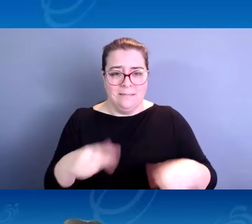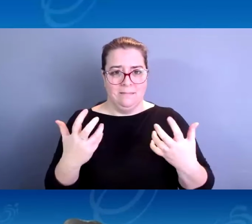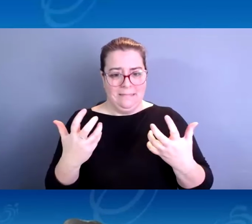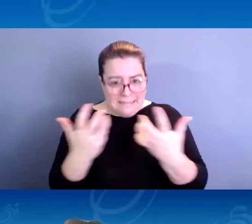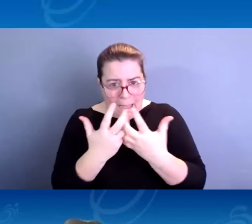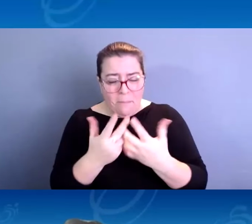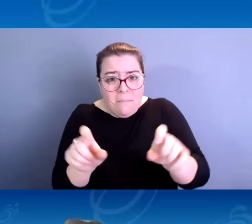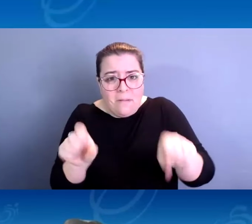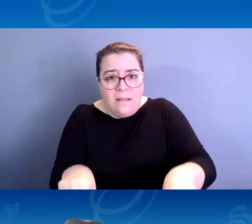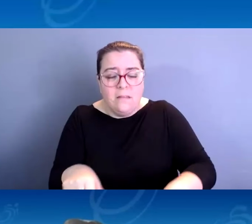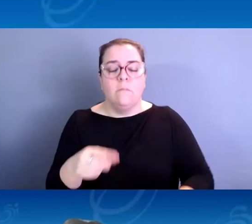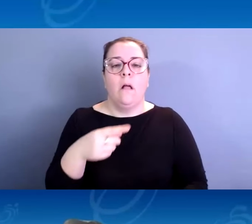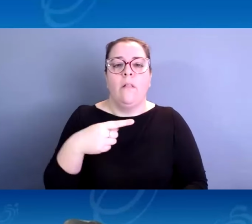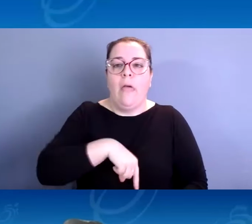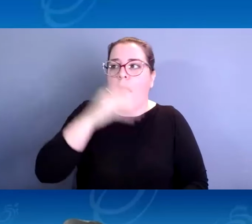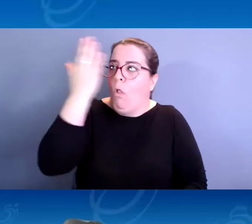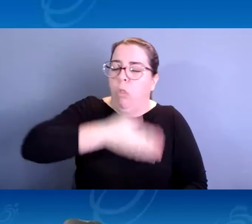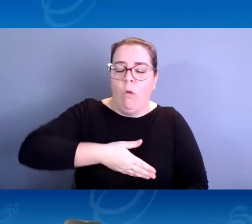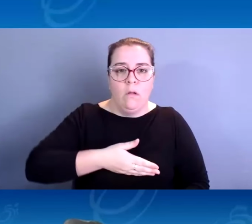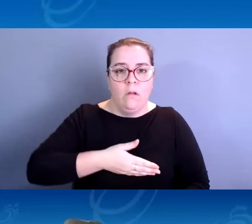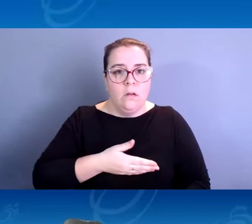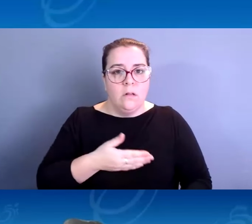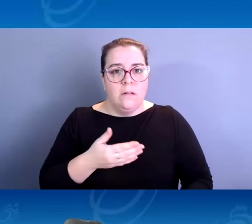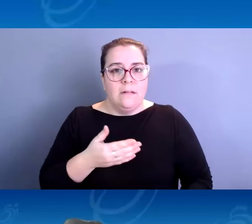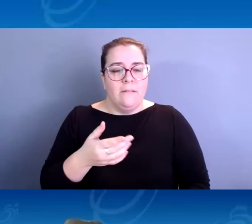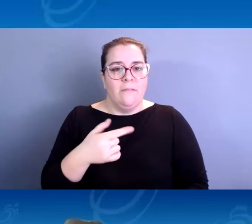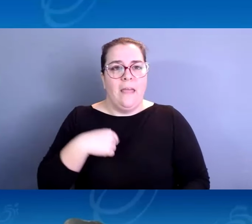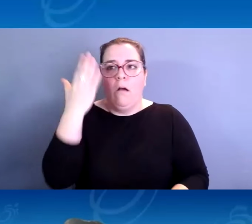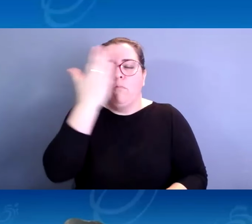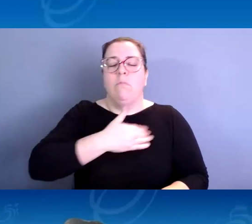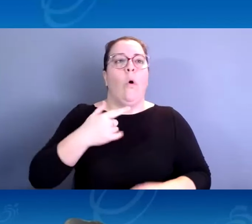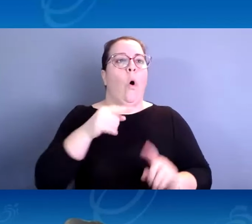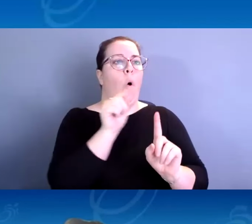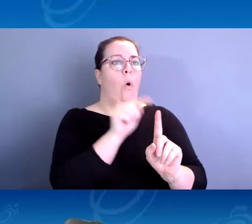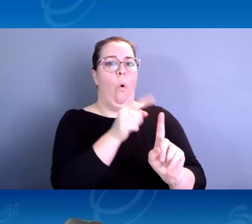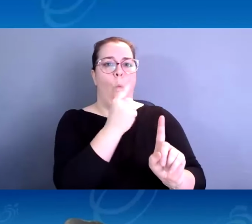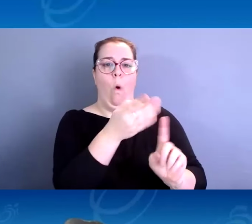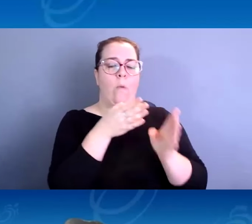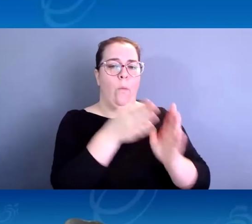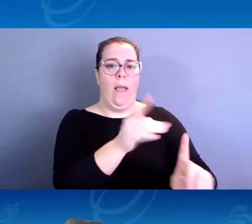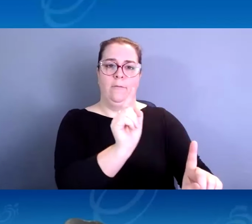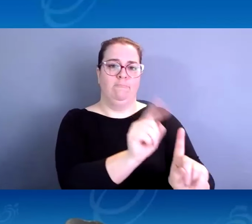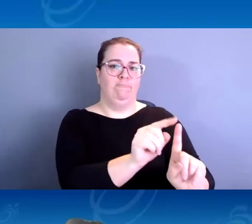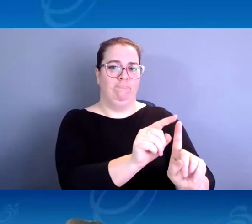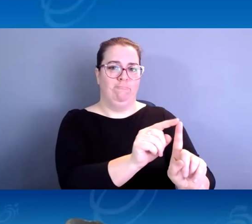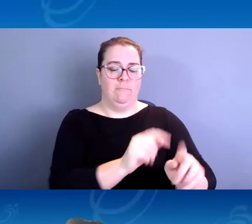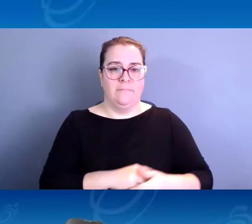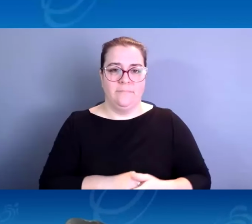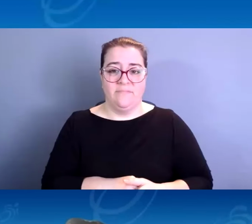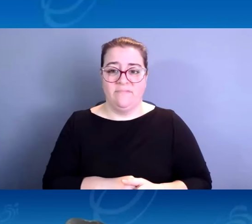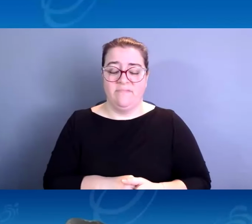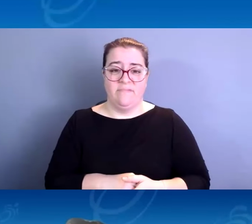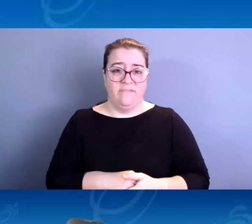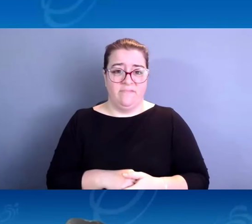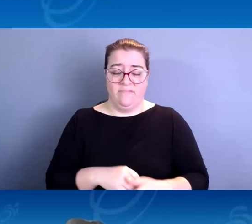how various ways of doing things is, is normal. I'm the same driver was before the wheelchair. And I'd say my husband says now